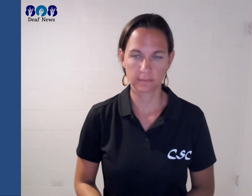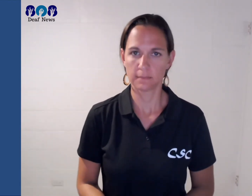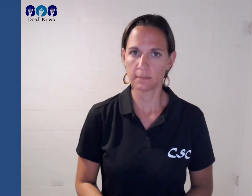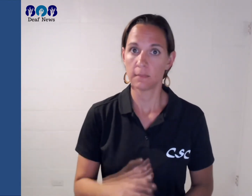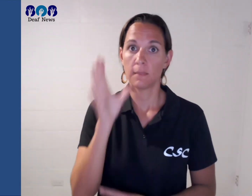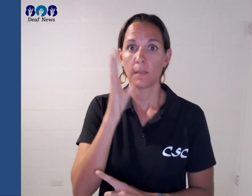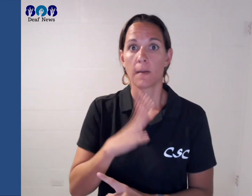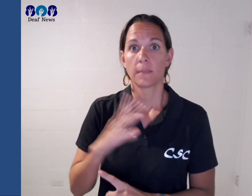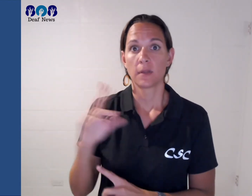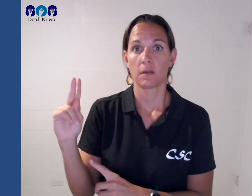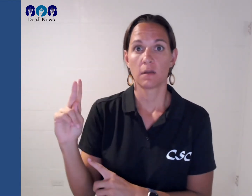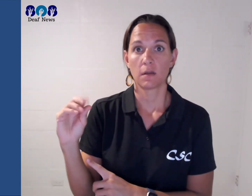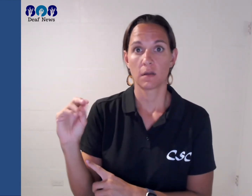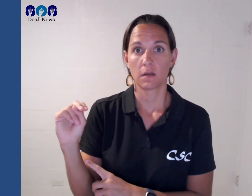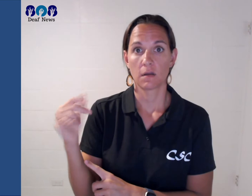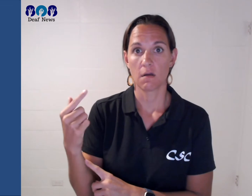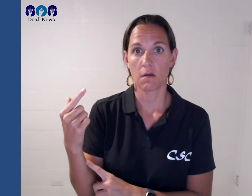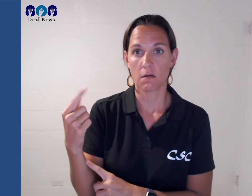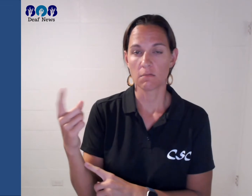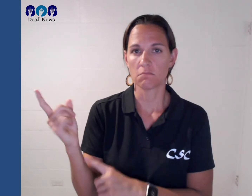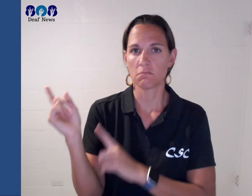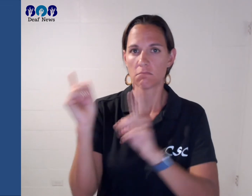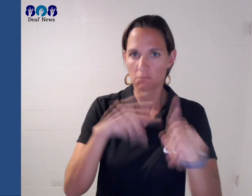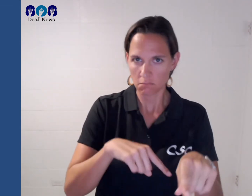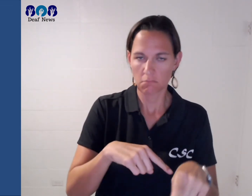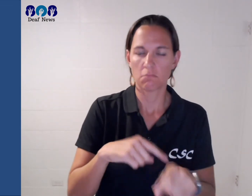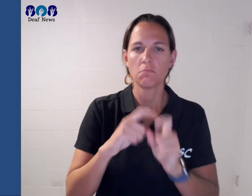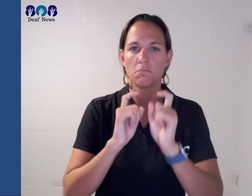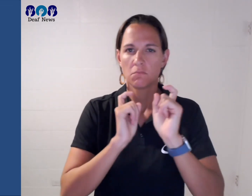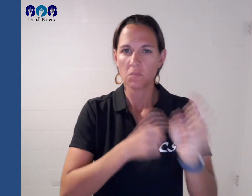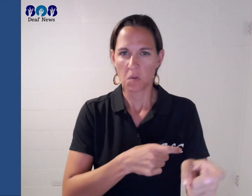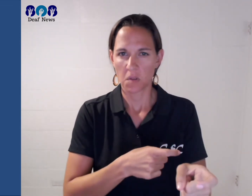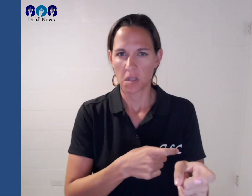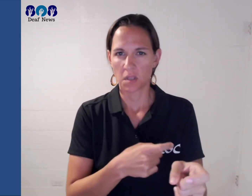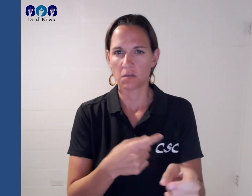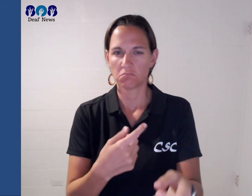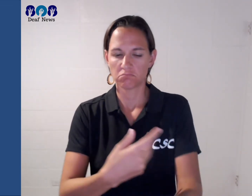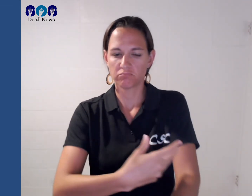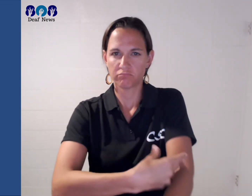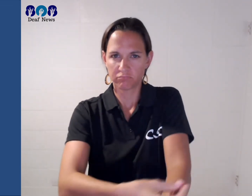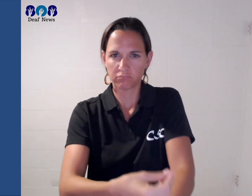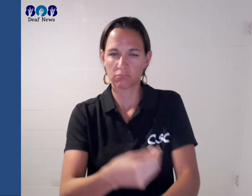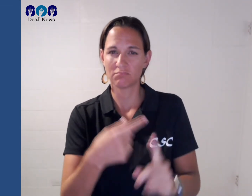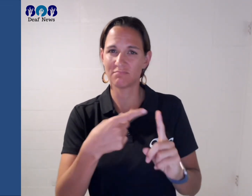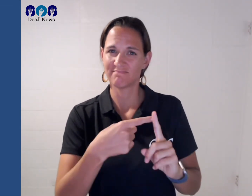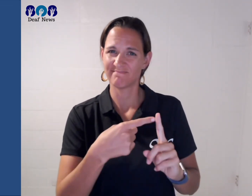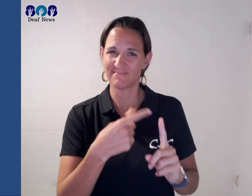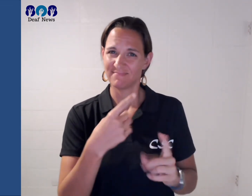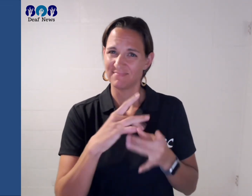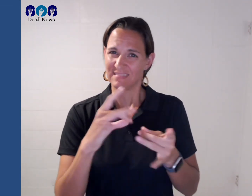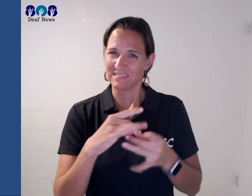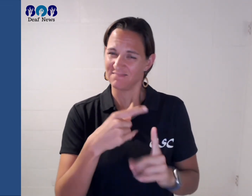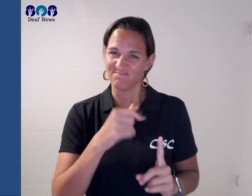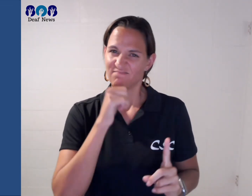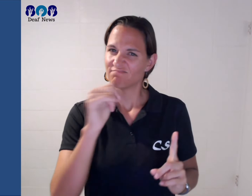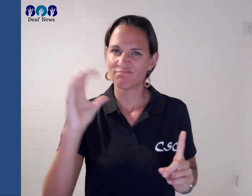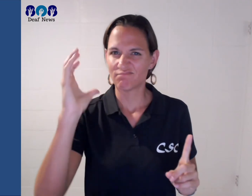One woman, a donor, last name Kong. She had said that she has never been crazy